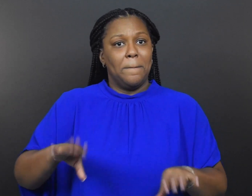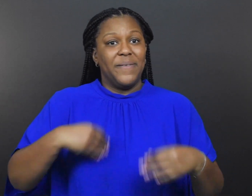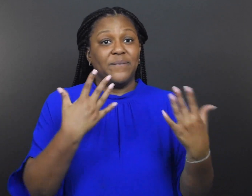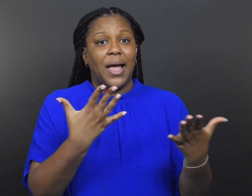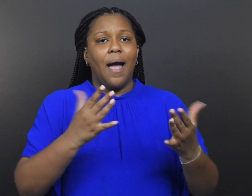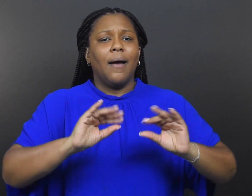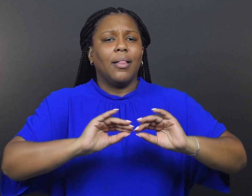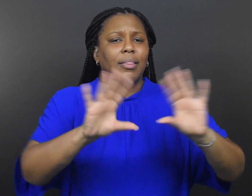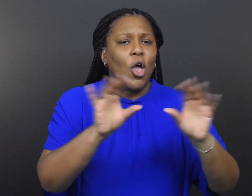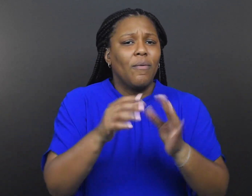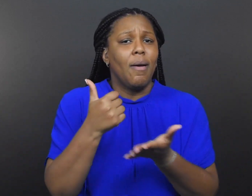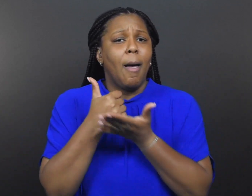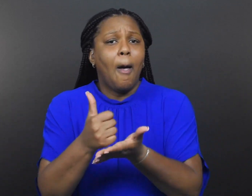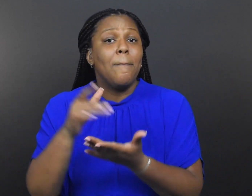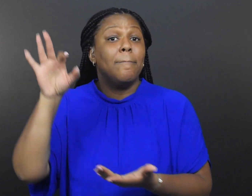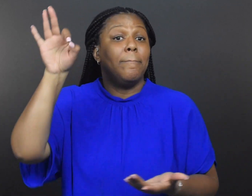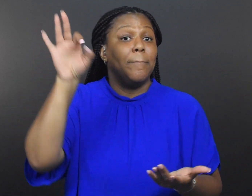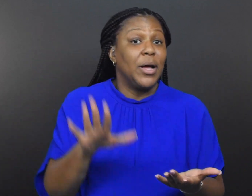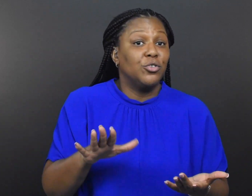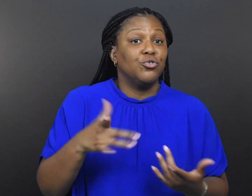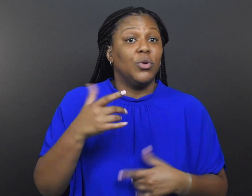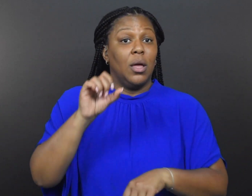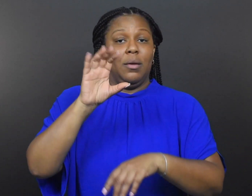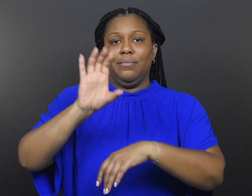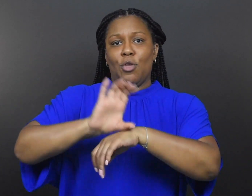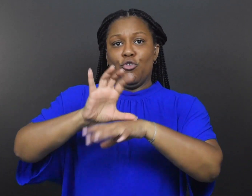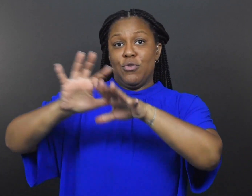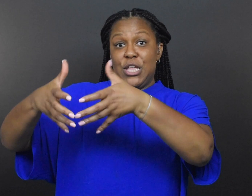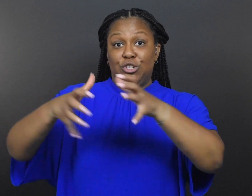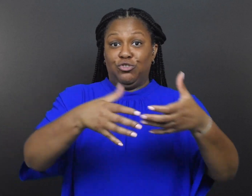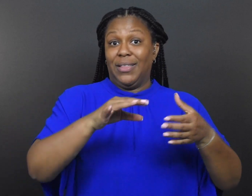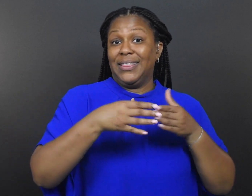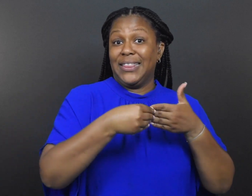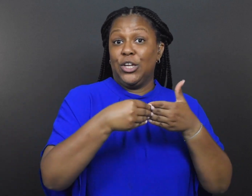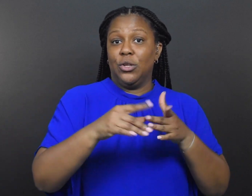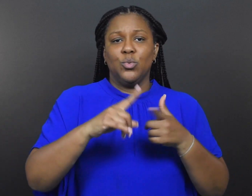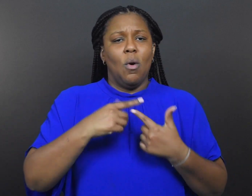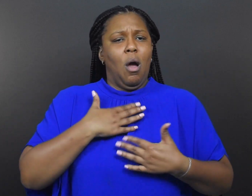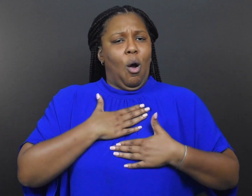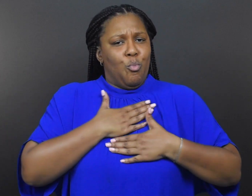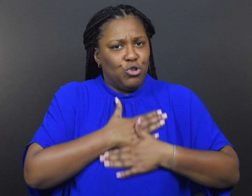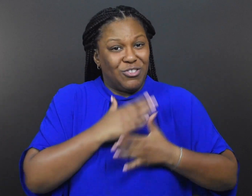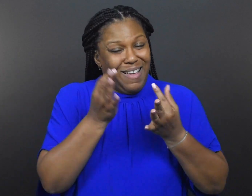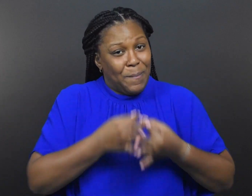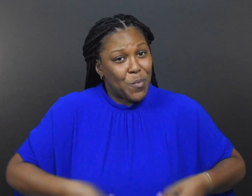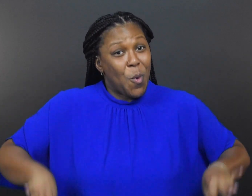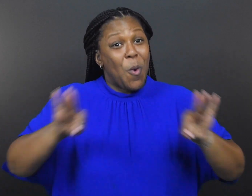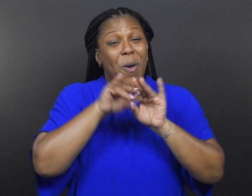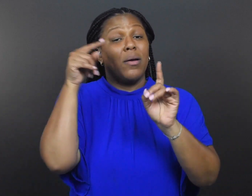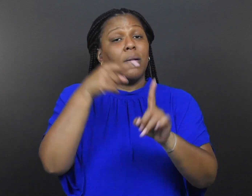helped pastors and congregation leaders appreciate the importance of masking," said Bishop Regina.